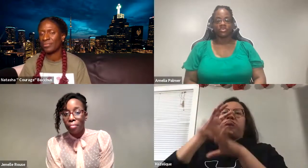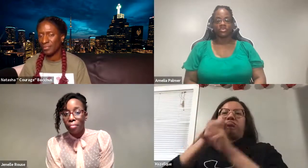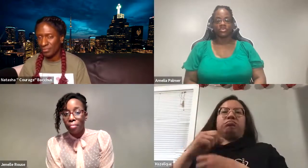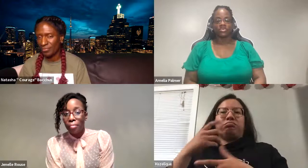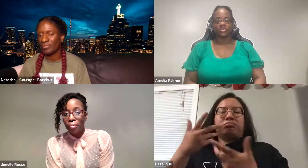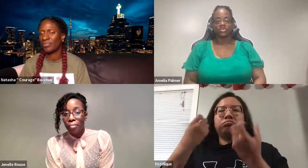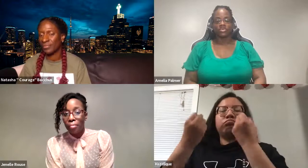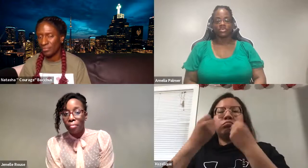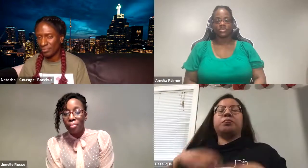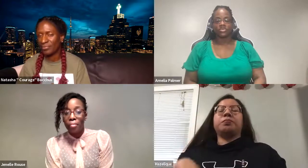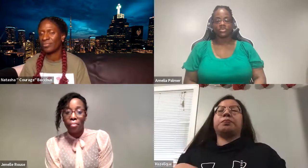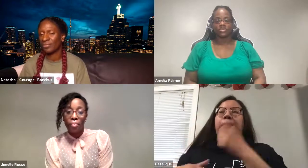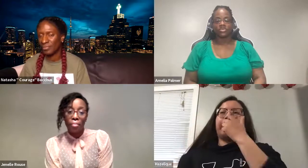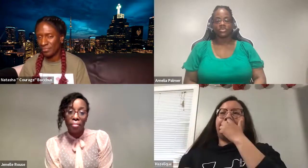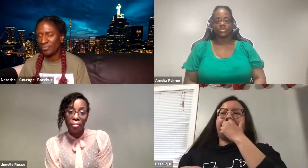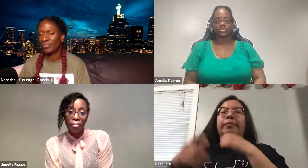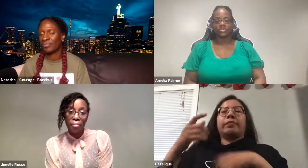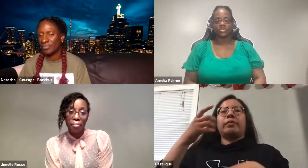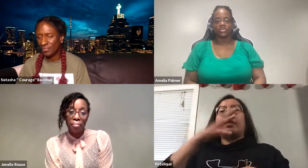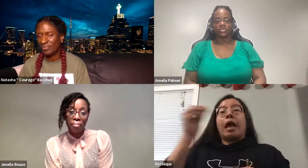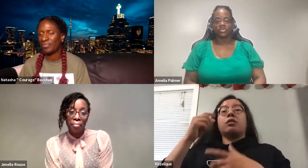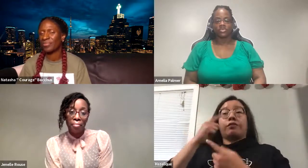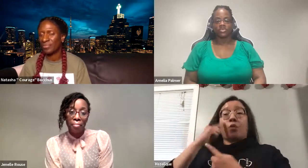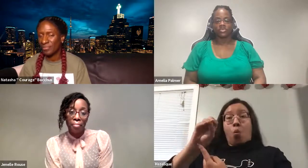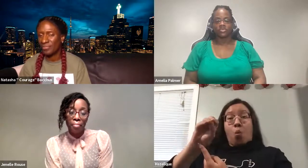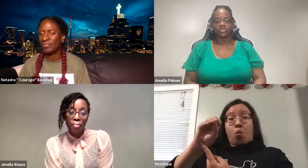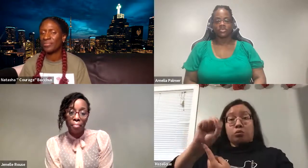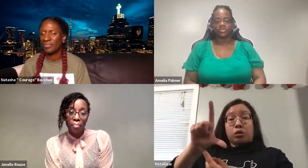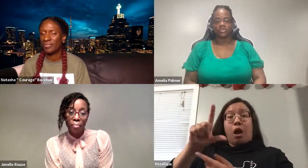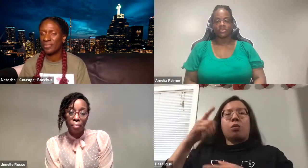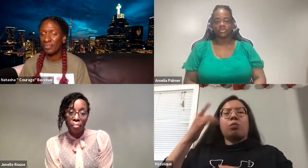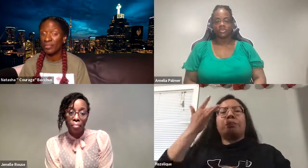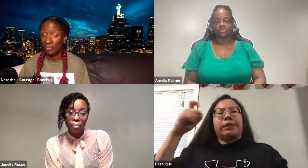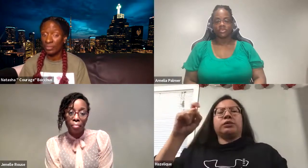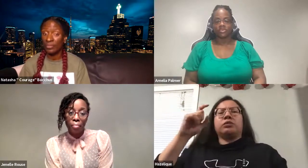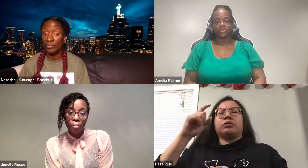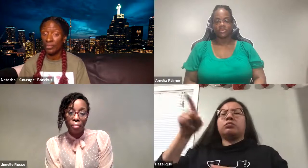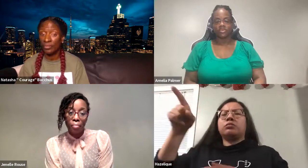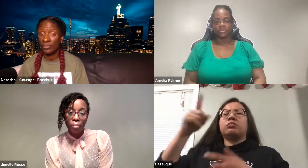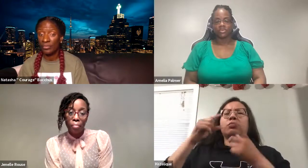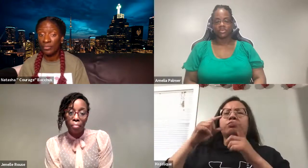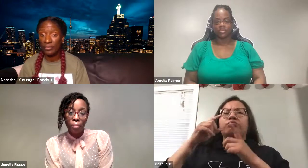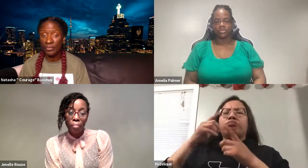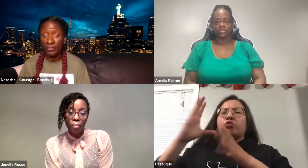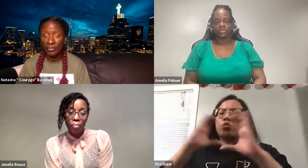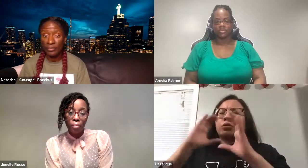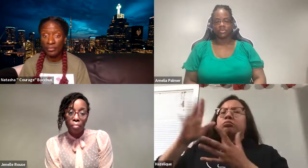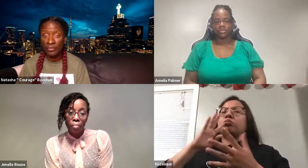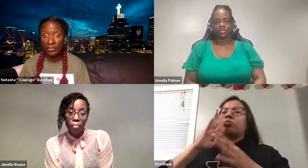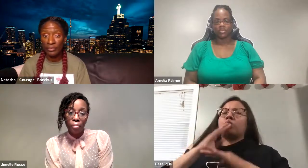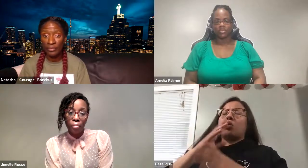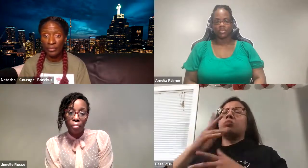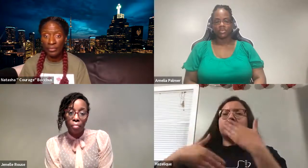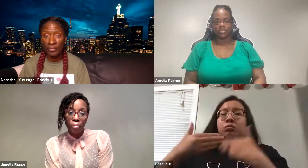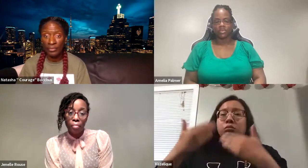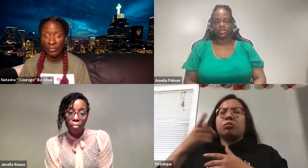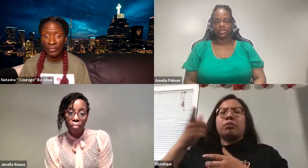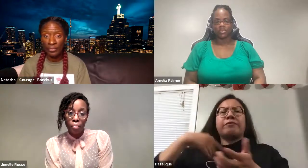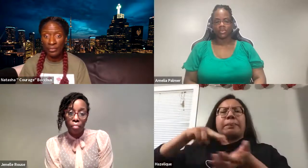being around that community and communicating with each other. for oneida sign language-- in